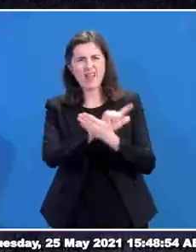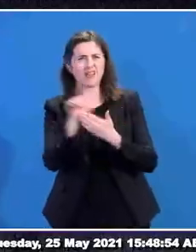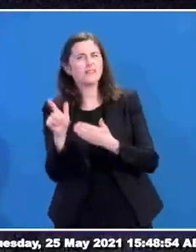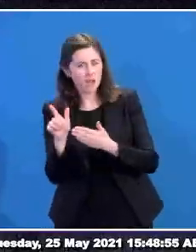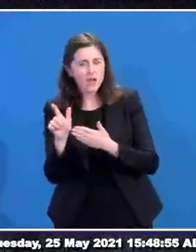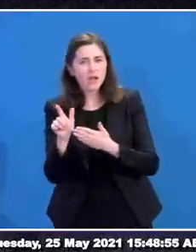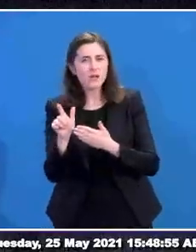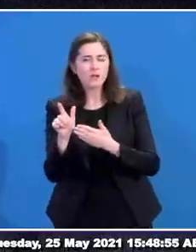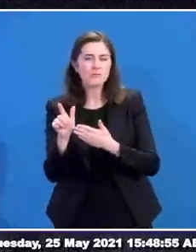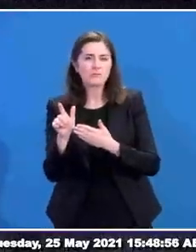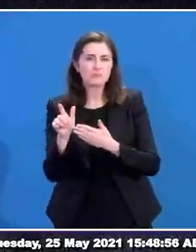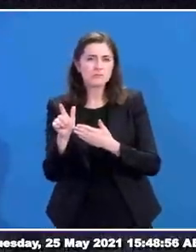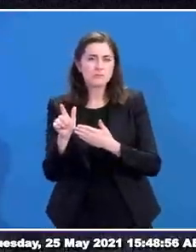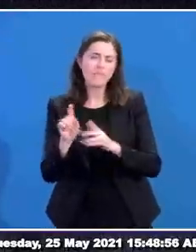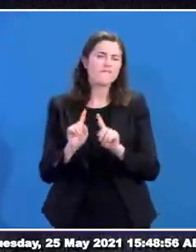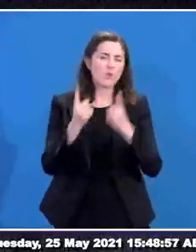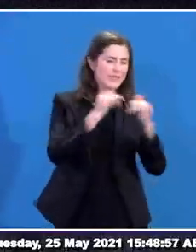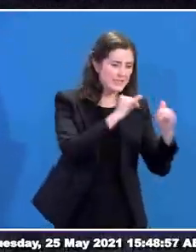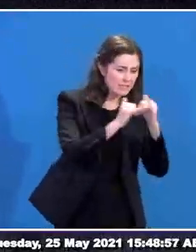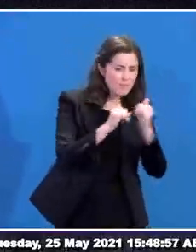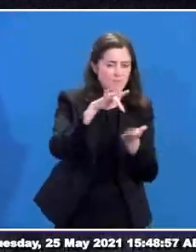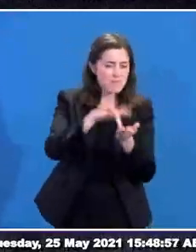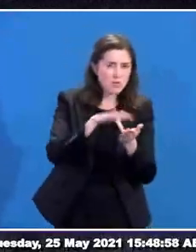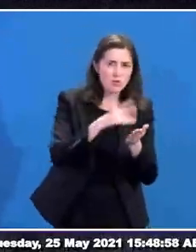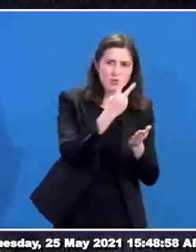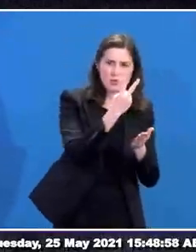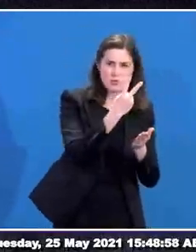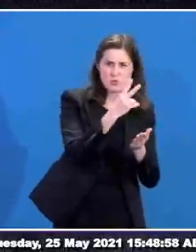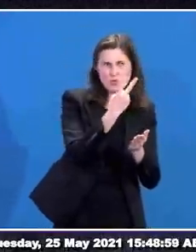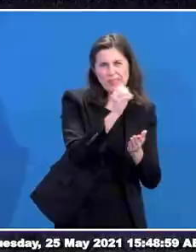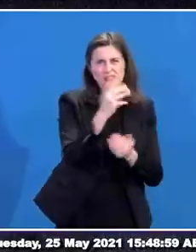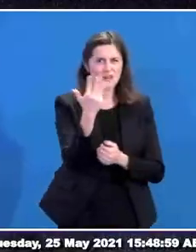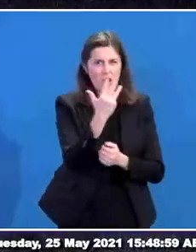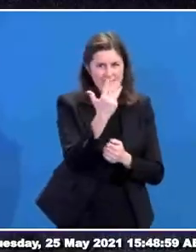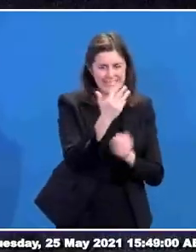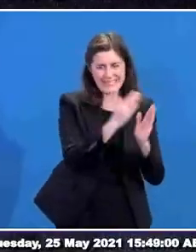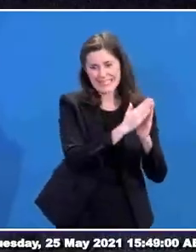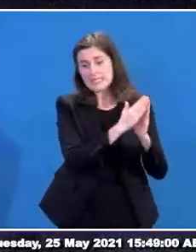in mid-2019, you were aware that SP1 and SP2 had been suspended?